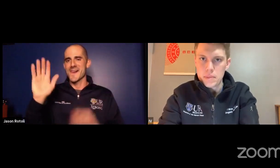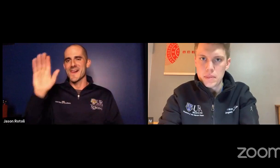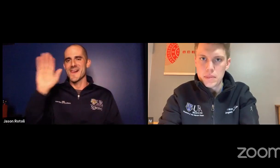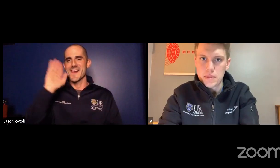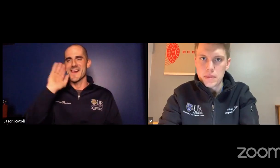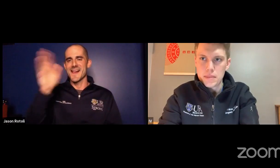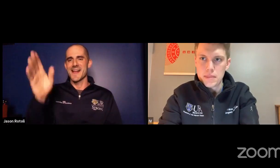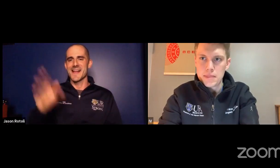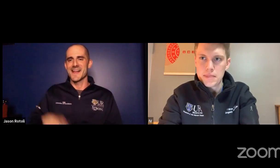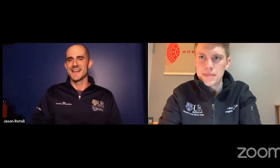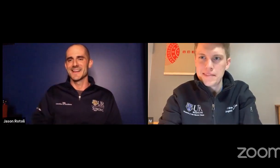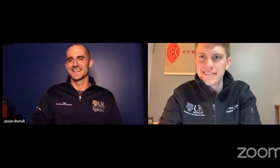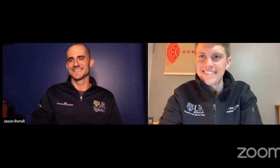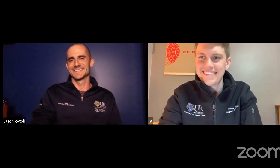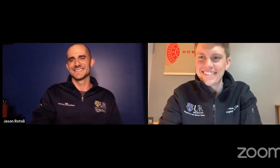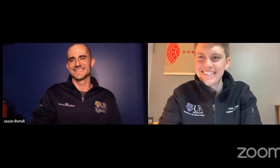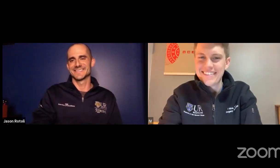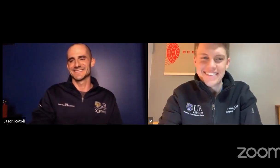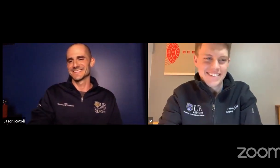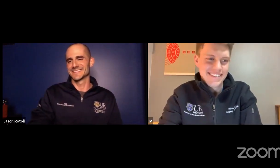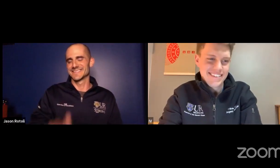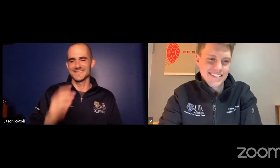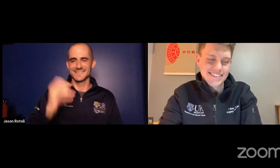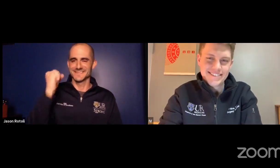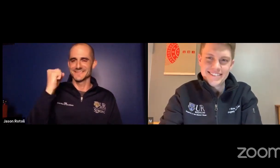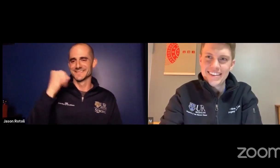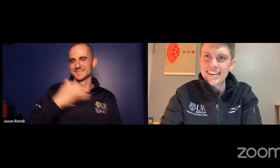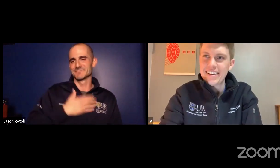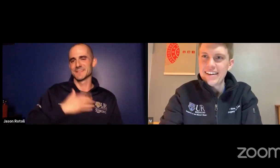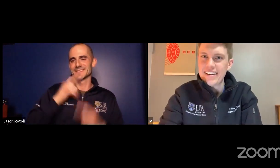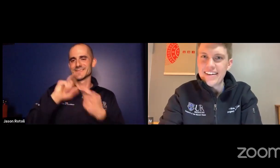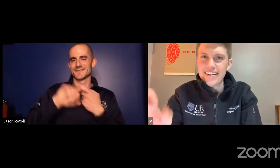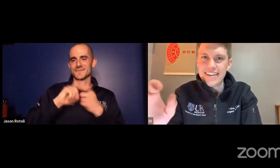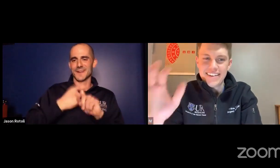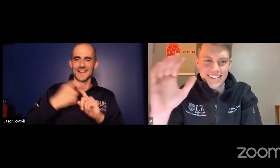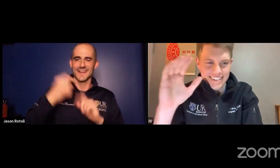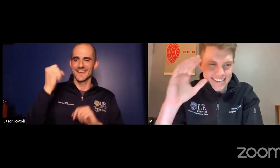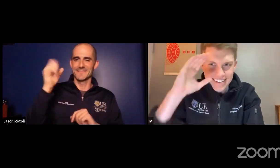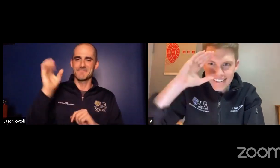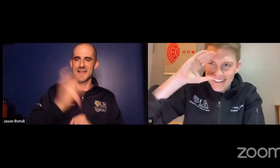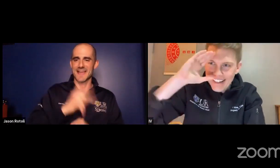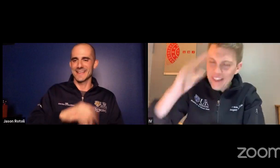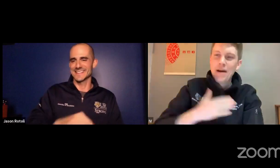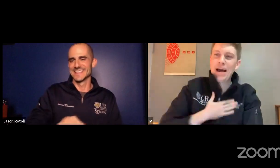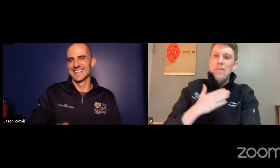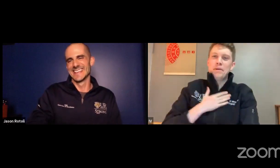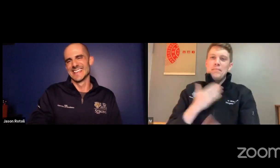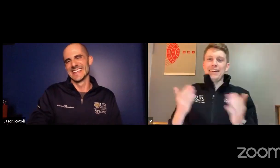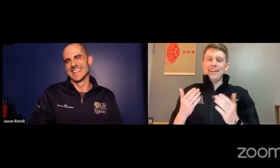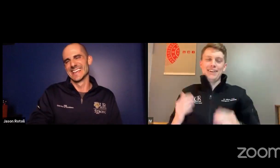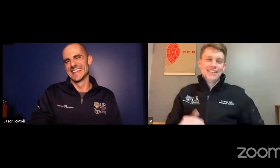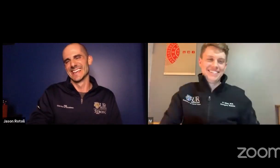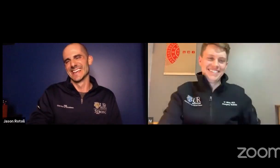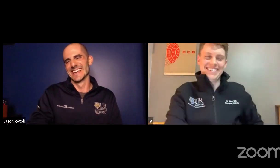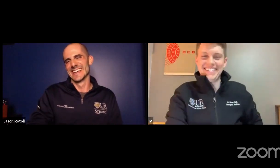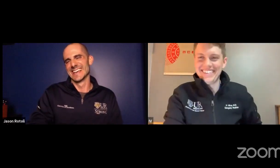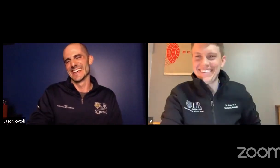alarm thinking you might be having a heart attack. Again, those are just things that could cause the chest pain.